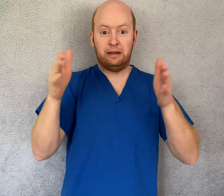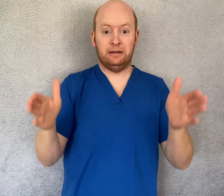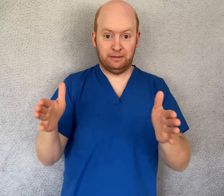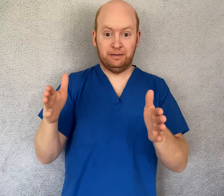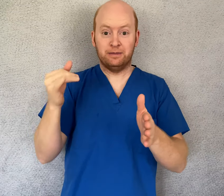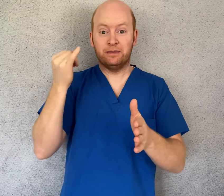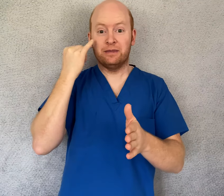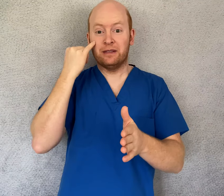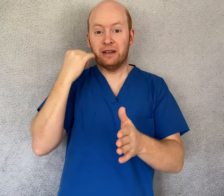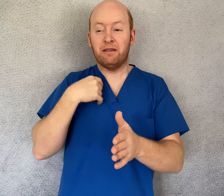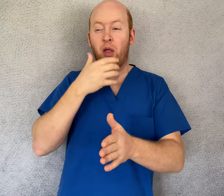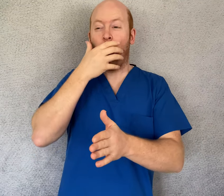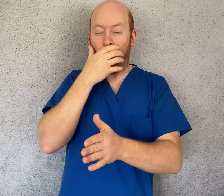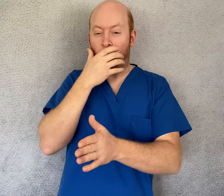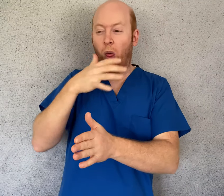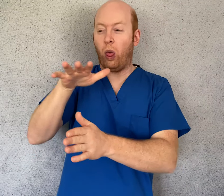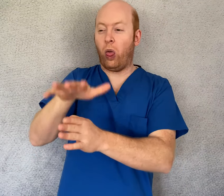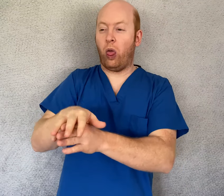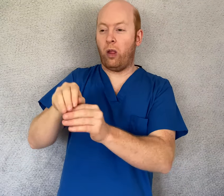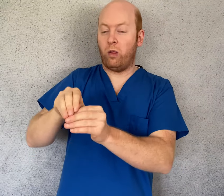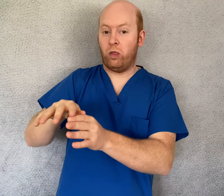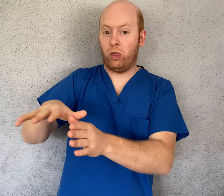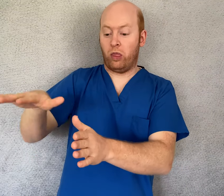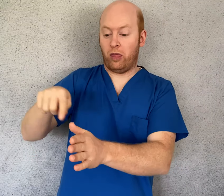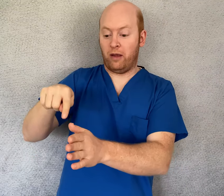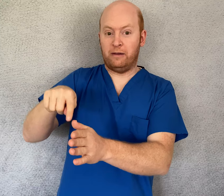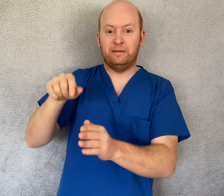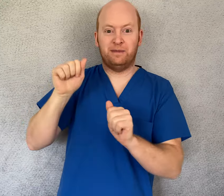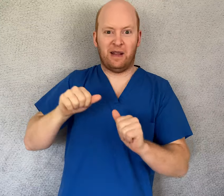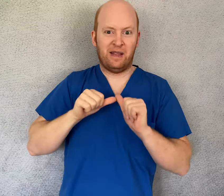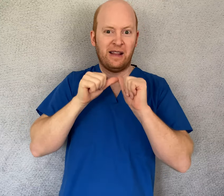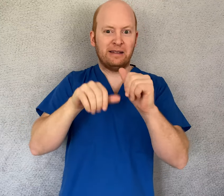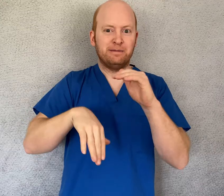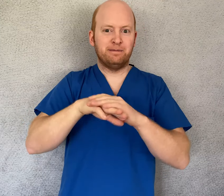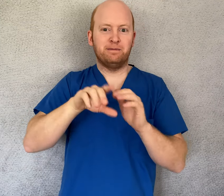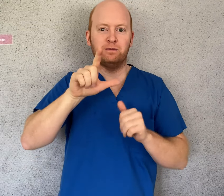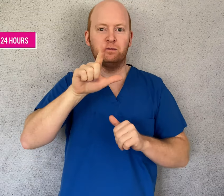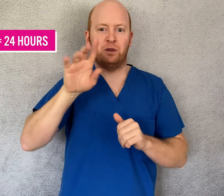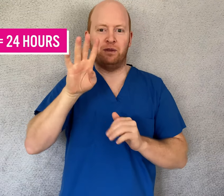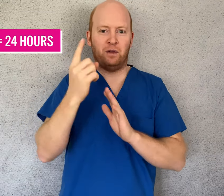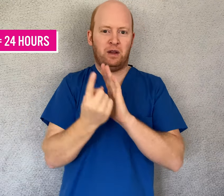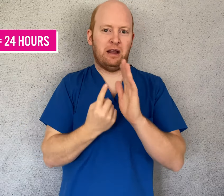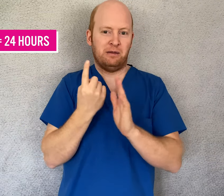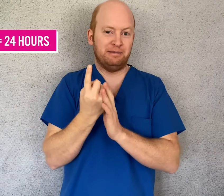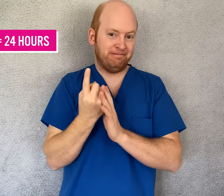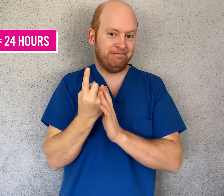the virus can last up to 24 hours.